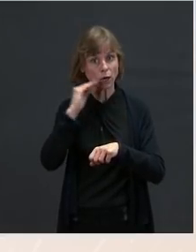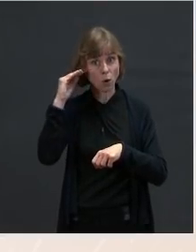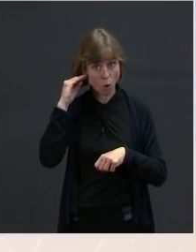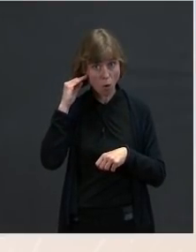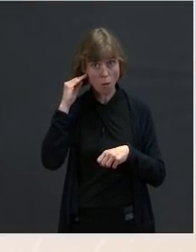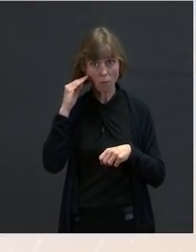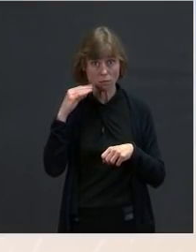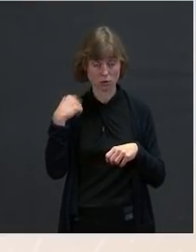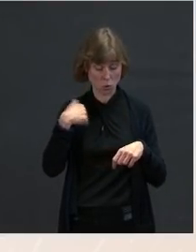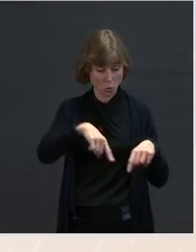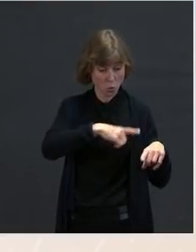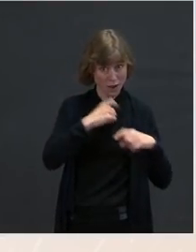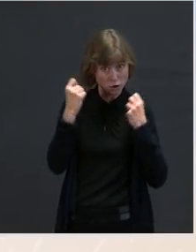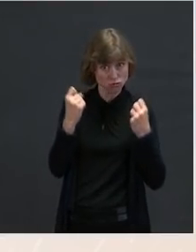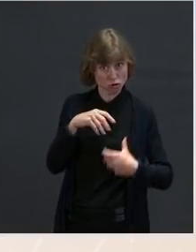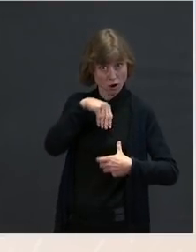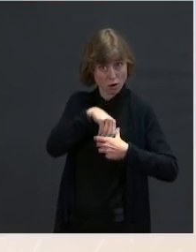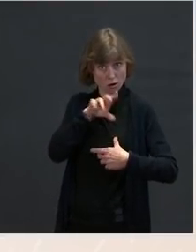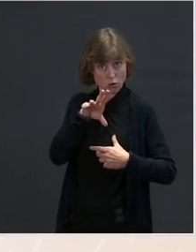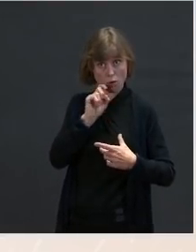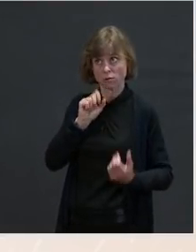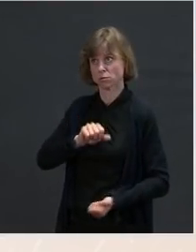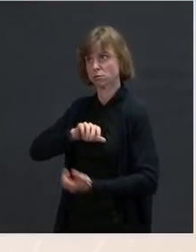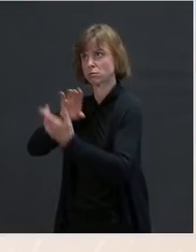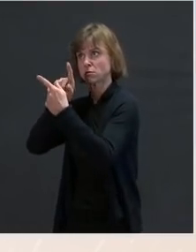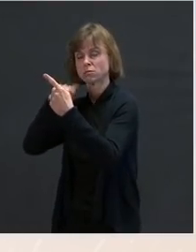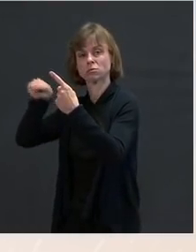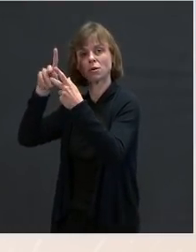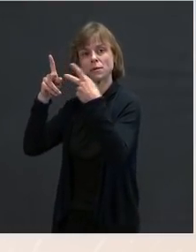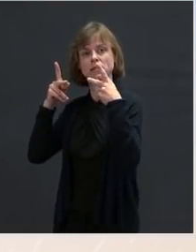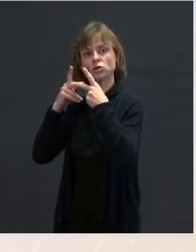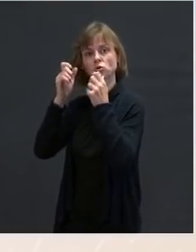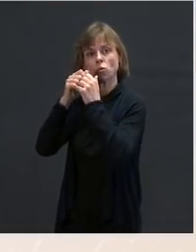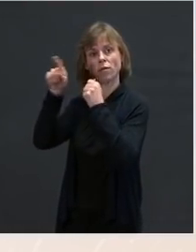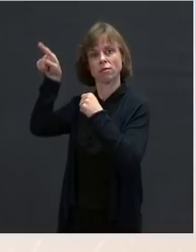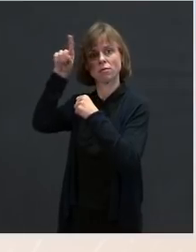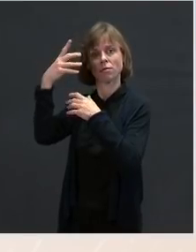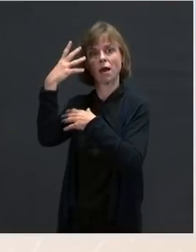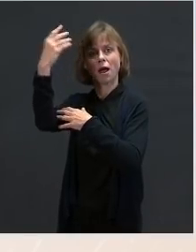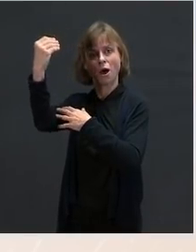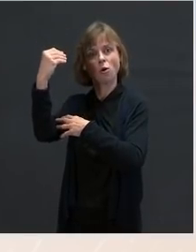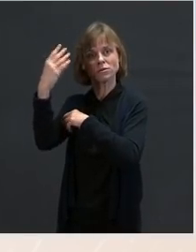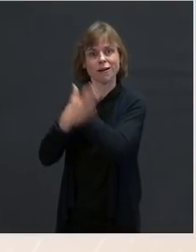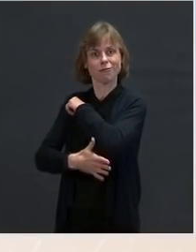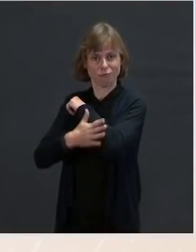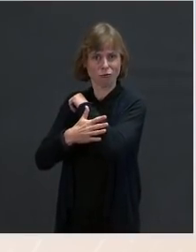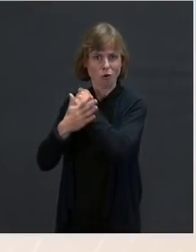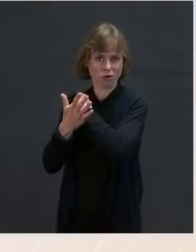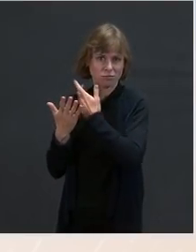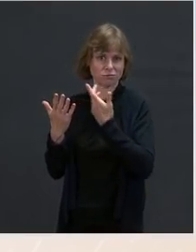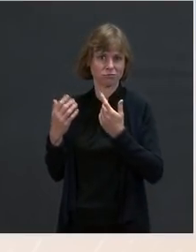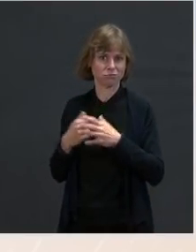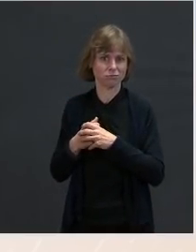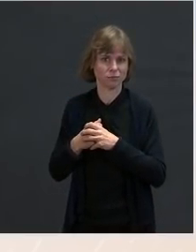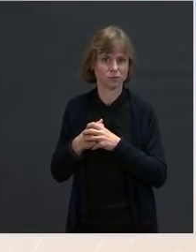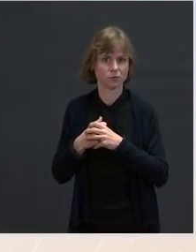to that from a position of strength. As you noted, there is, of course, a review of our tariffs and the tariffs that were put in place.